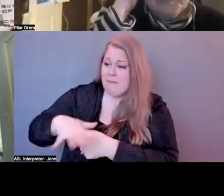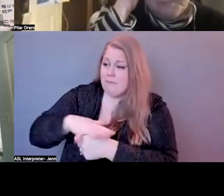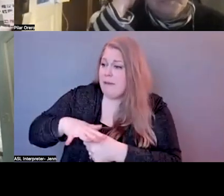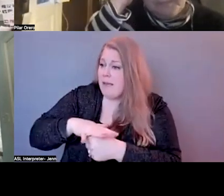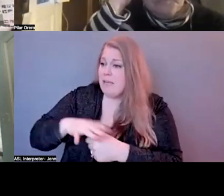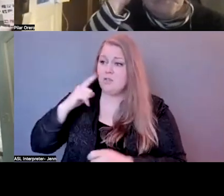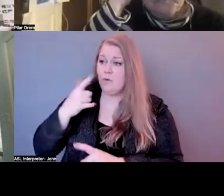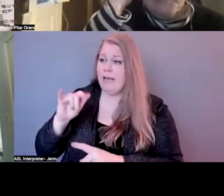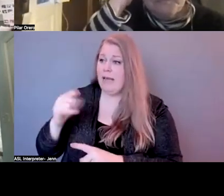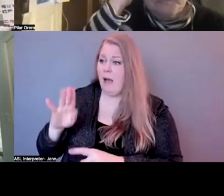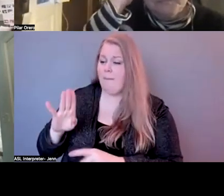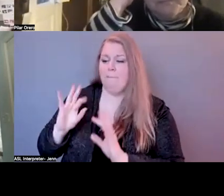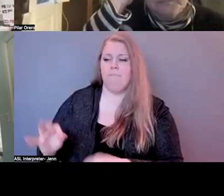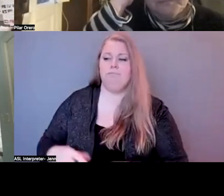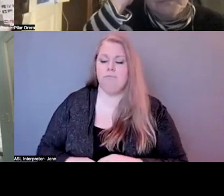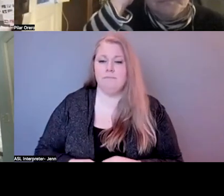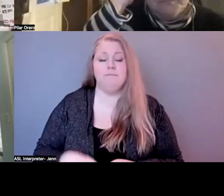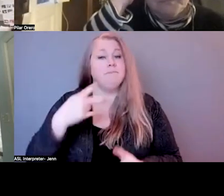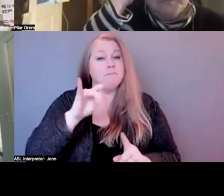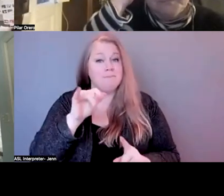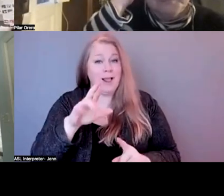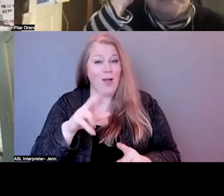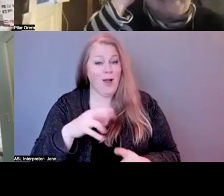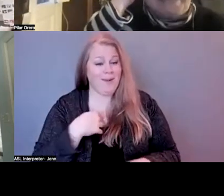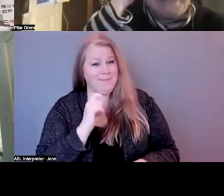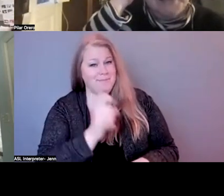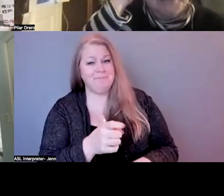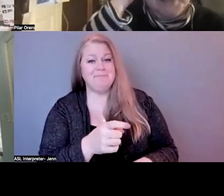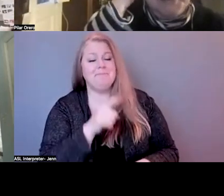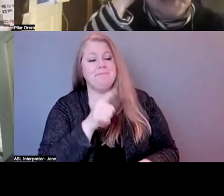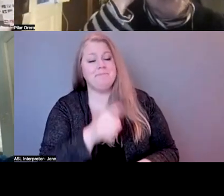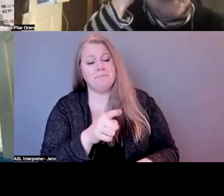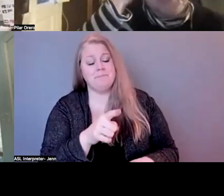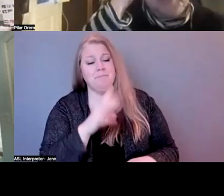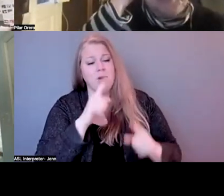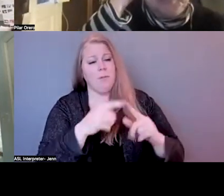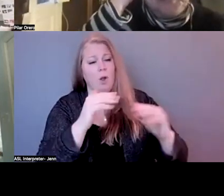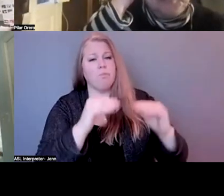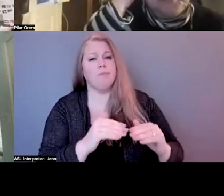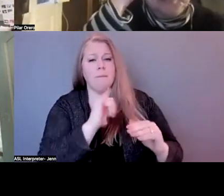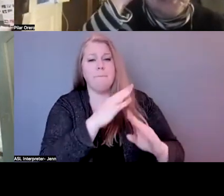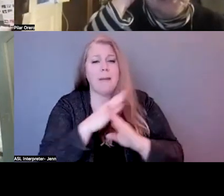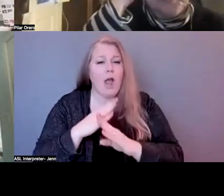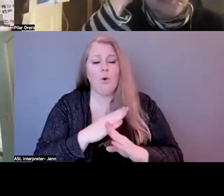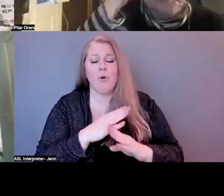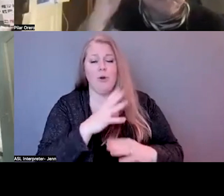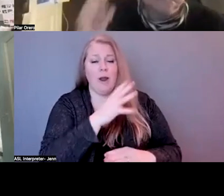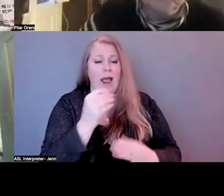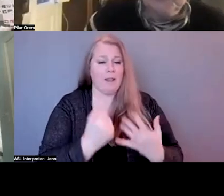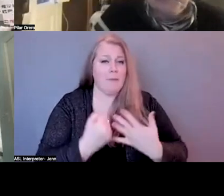Pilar, across to you in terms of lowering that barrier and prioritization of where we